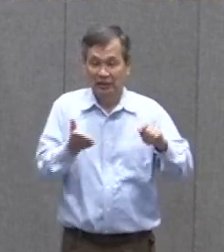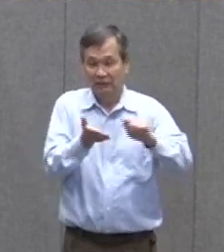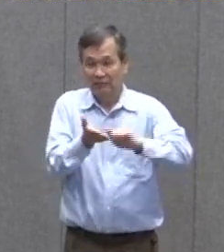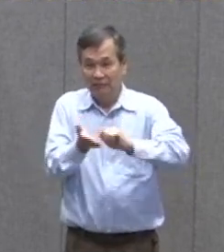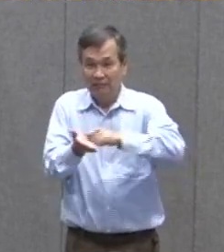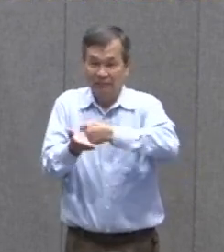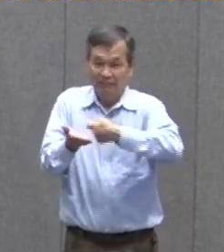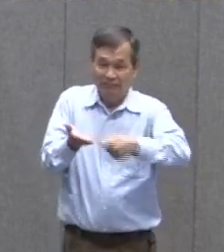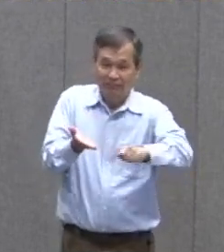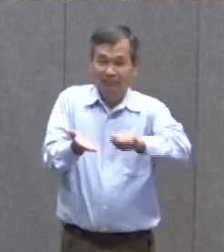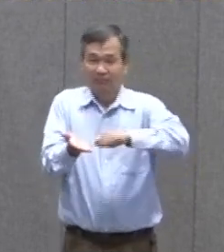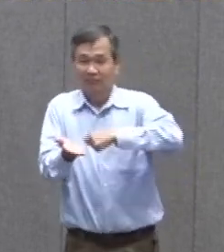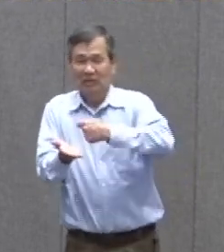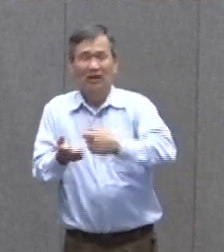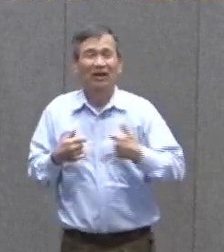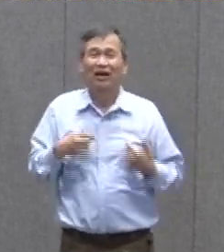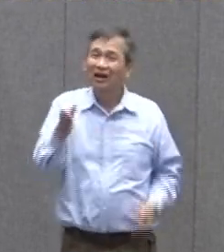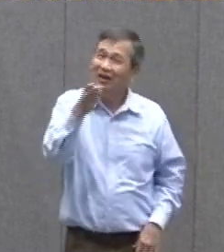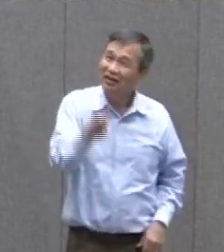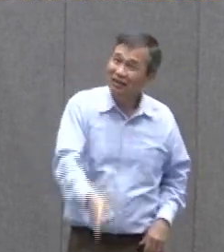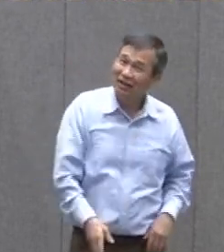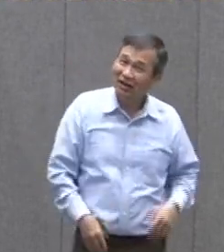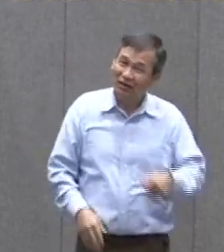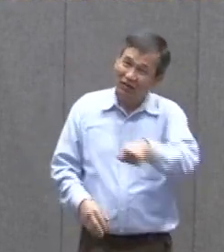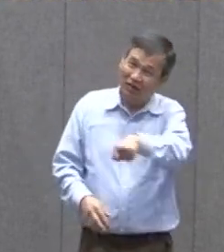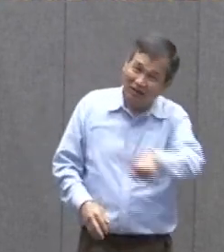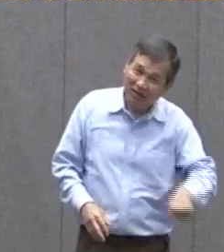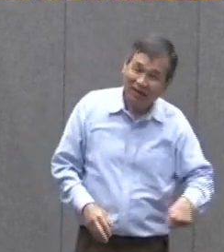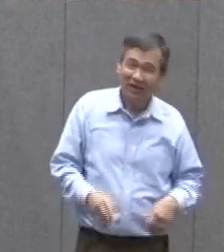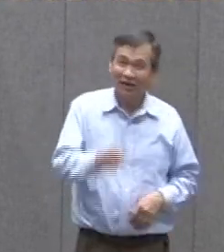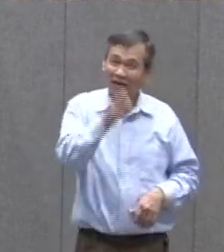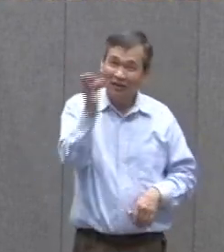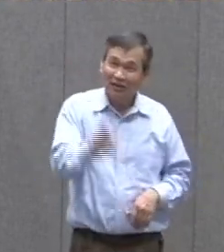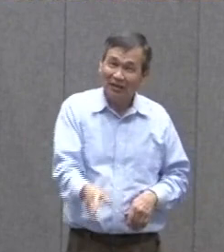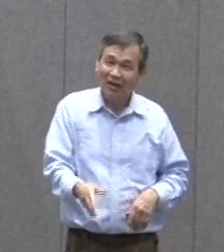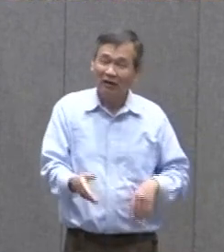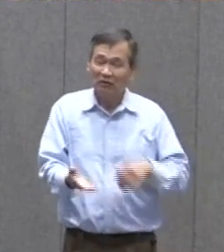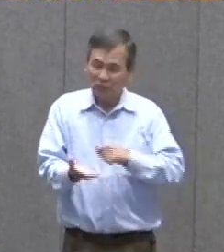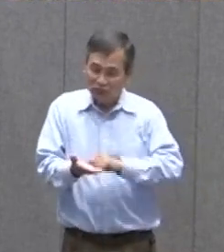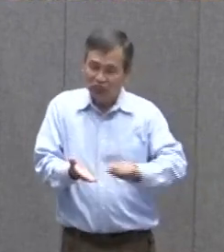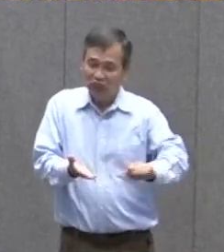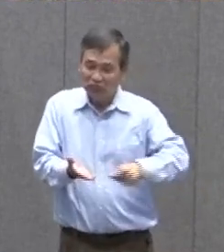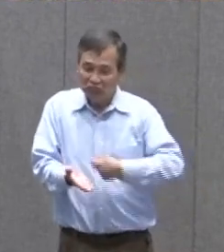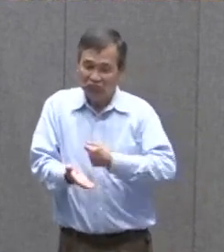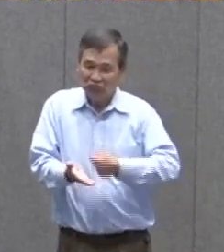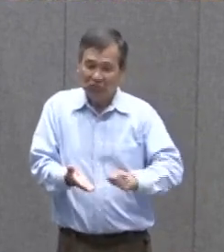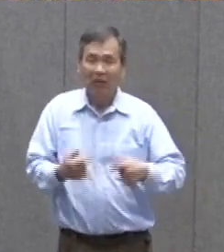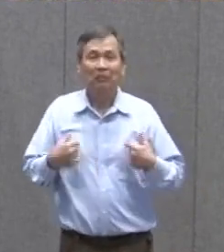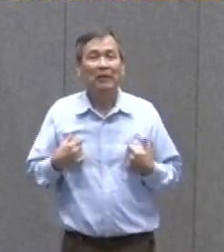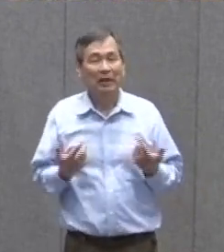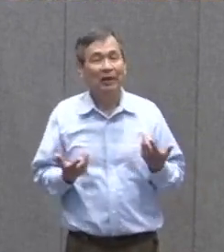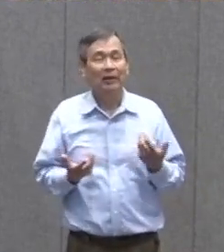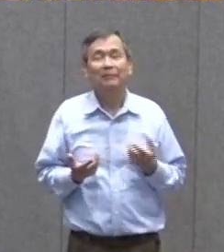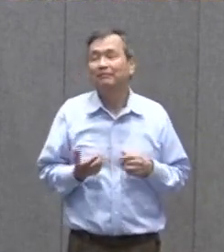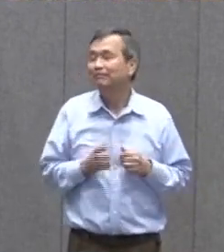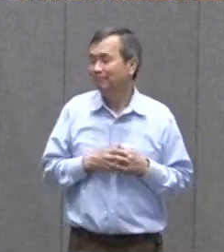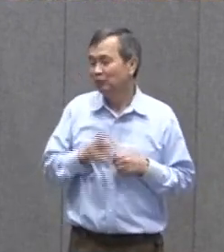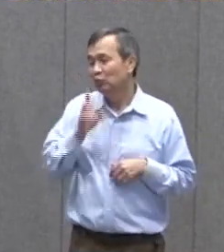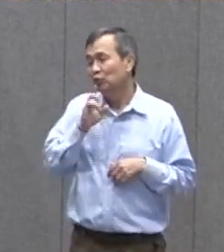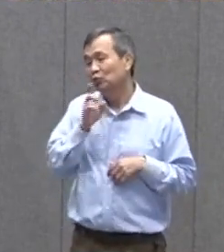"I never get to cut or spread." "Yeah, Knife is pretty spiffy that way, isn't he?"